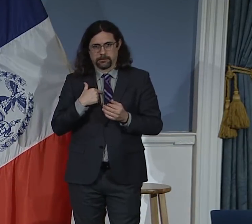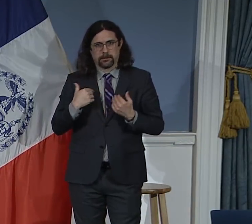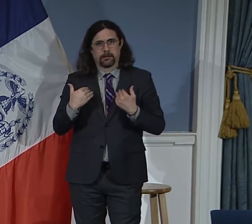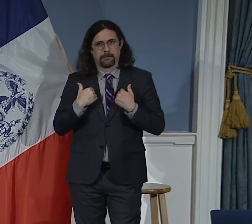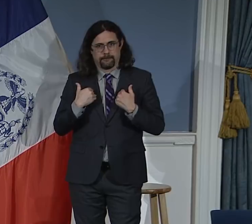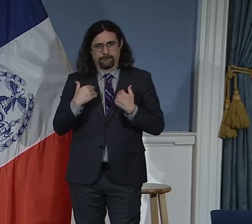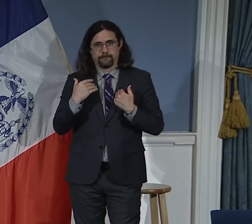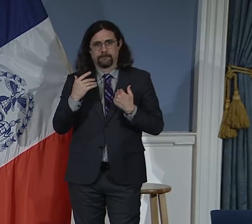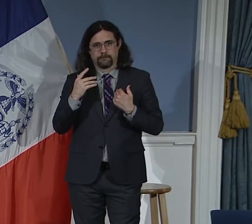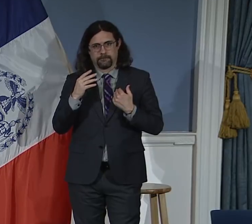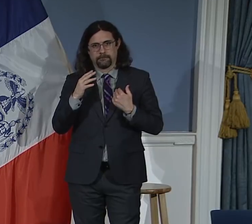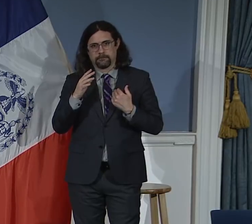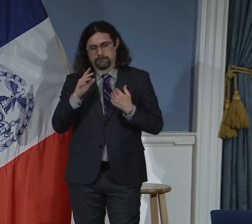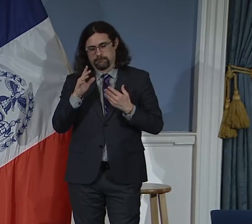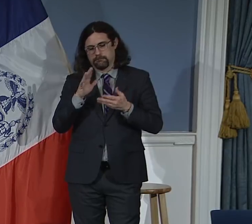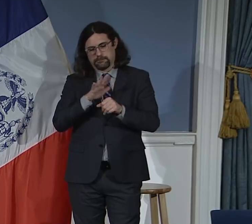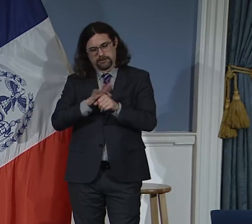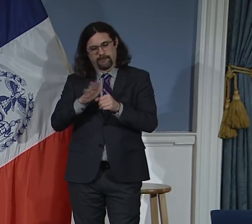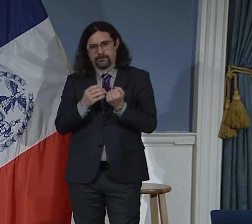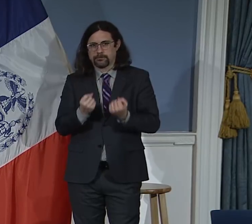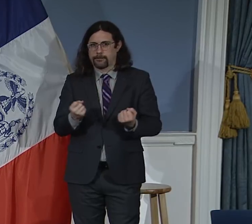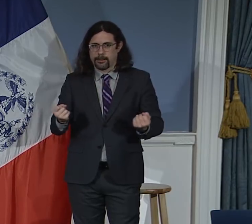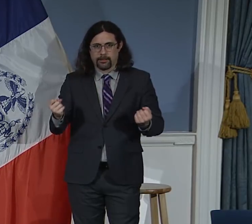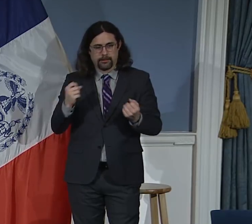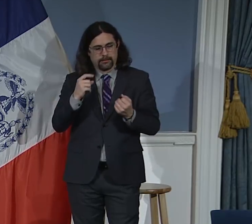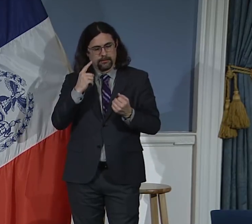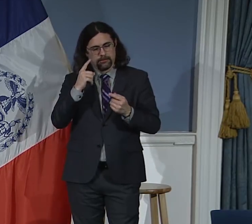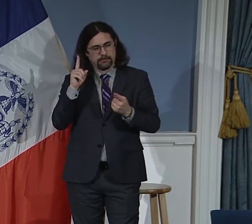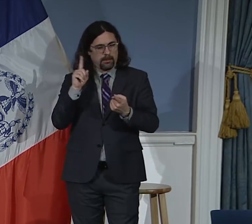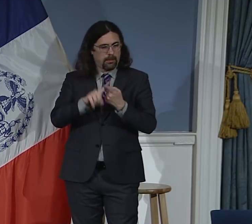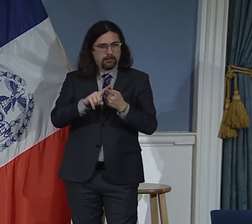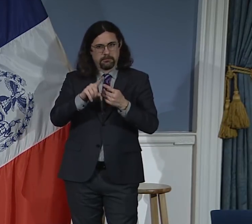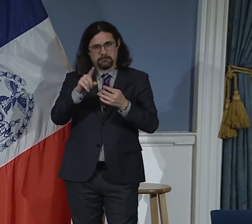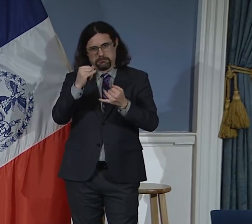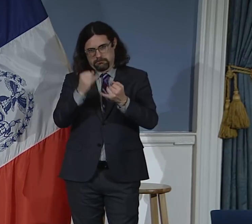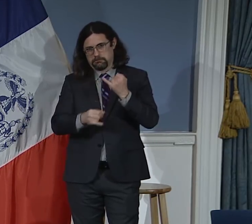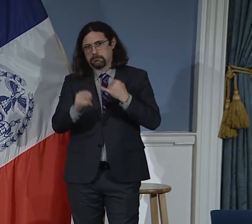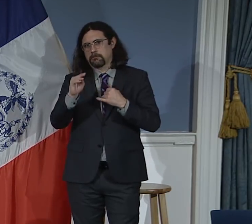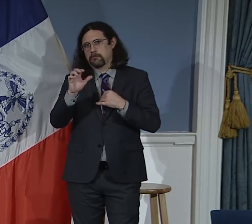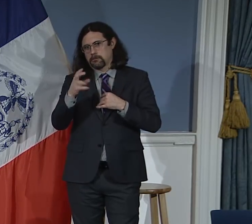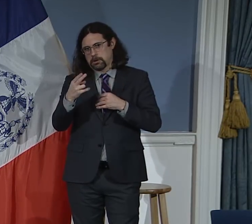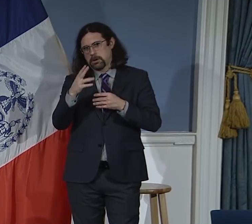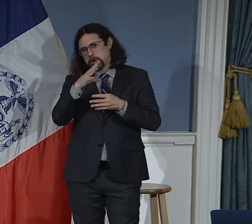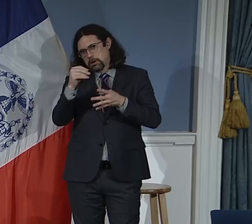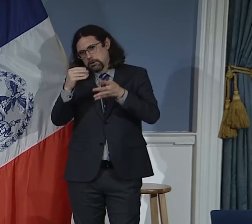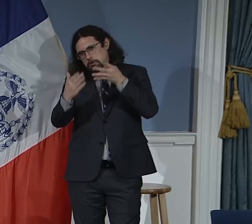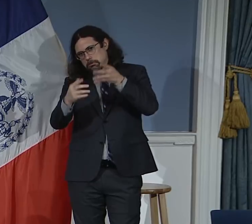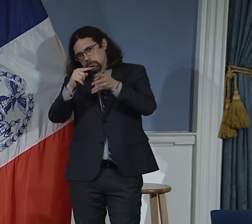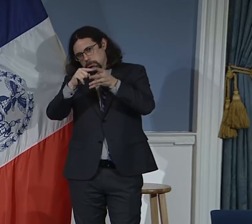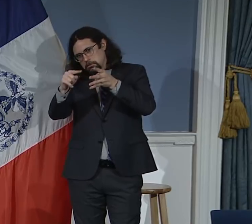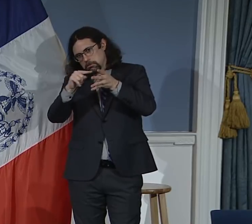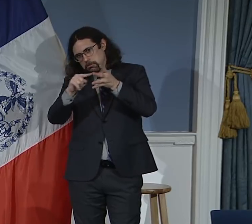AGAIN -- WEI WLL BE SUPPLIED THROUGH THE MONTH OF MARCH AND INTO THE BEGINNING OF APRIL. A FEW DAYS AGO -- I DON'T HAVE ALL